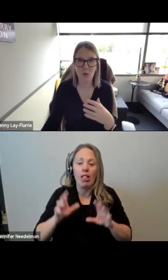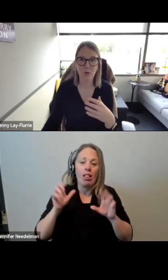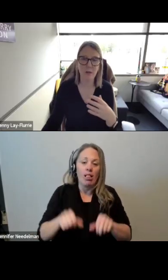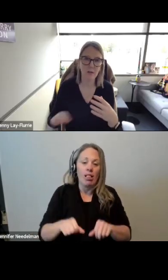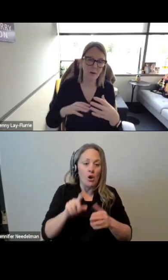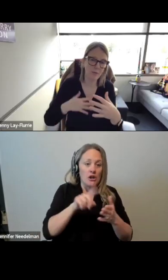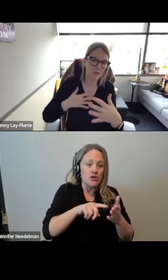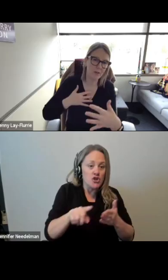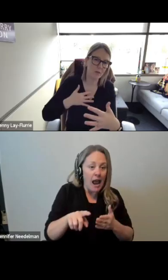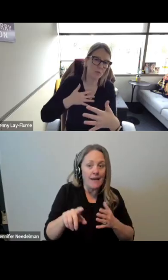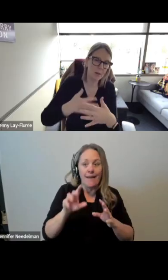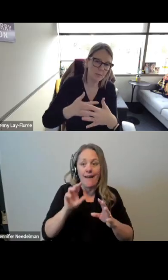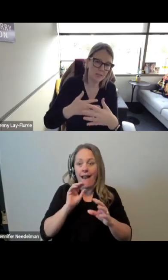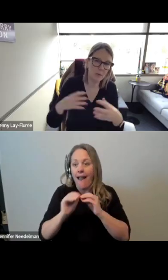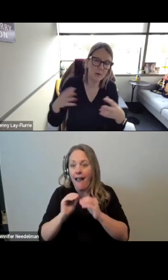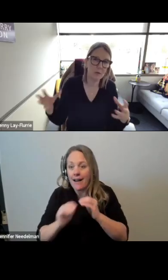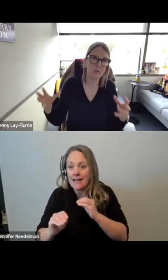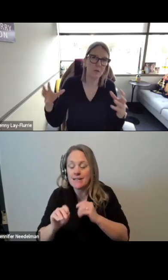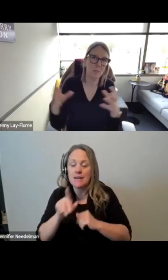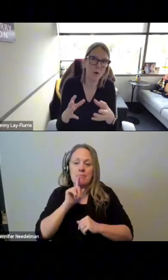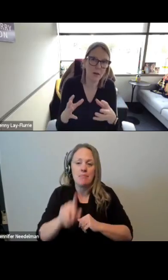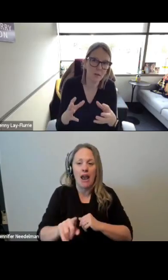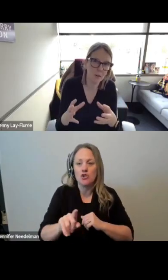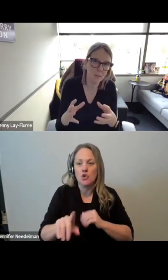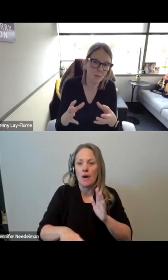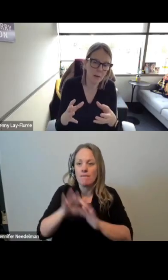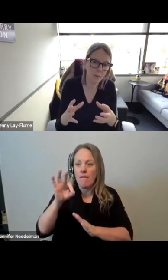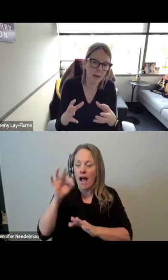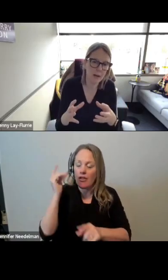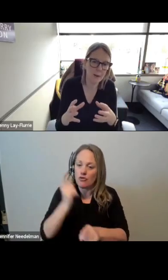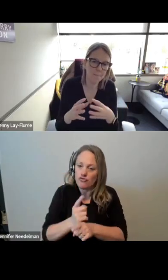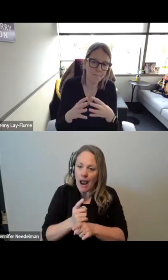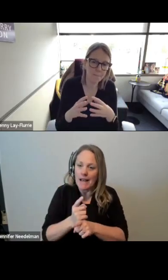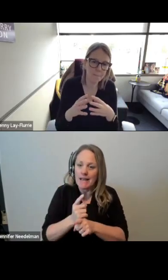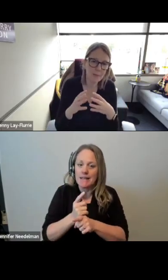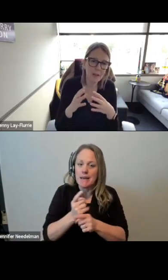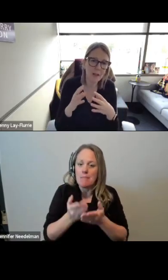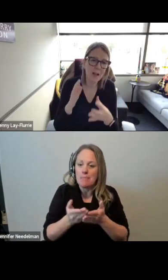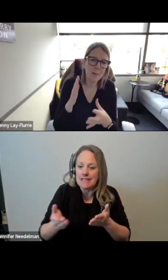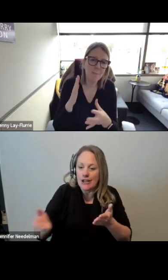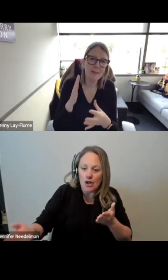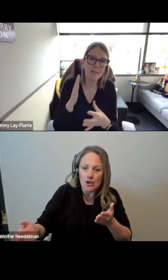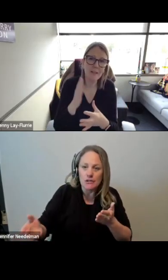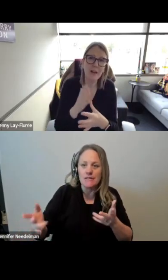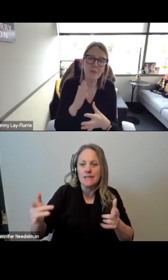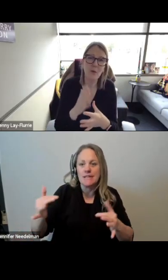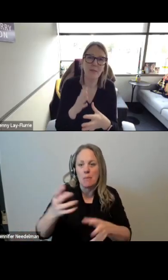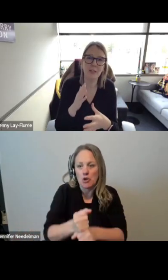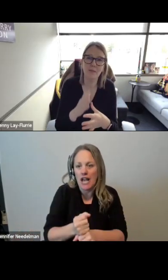to make sure that it's referencing the right materials and summarizing them in the right way. But instead of you having